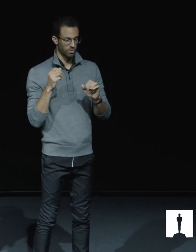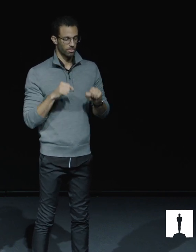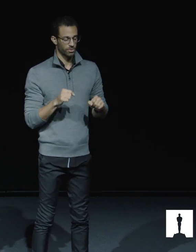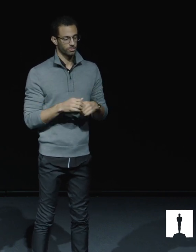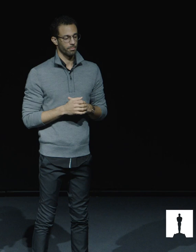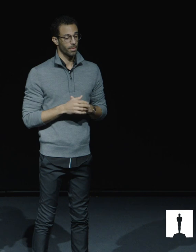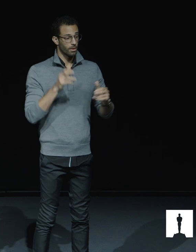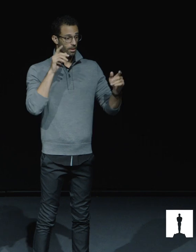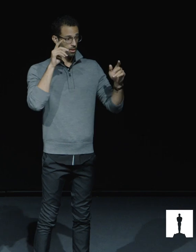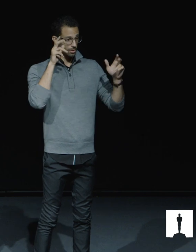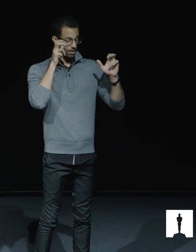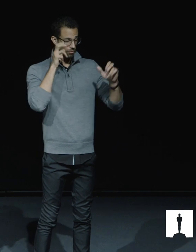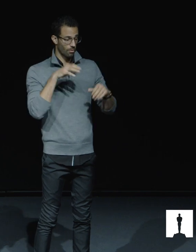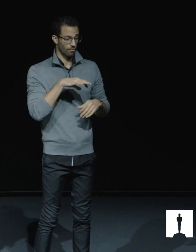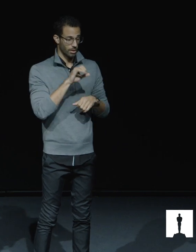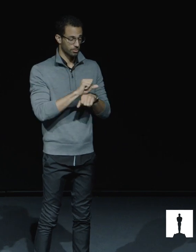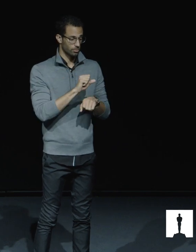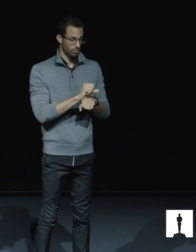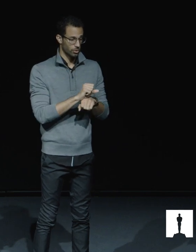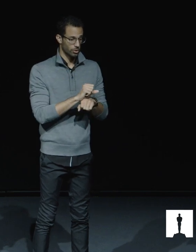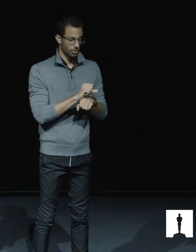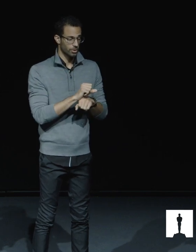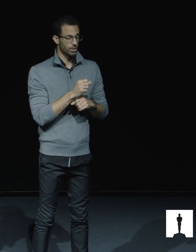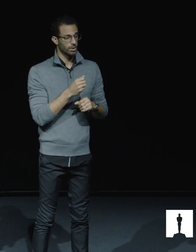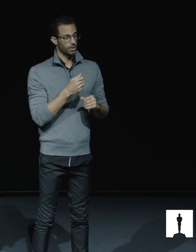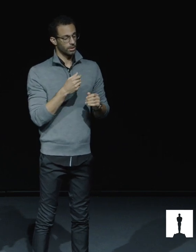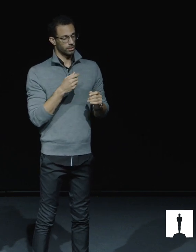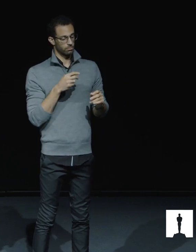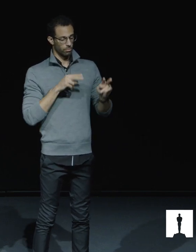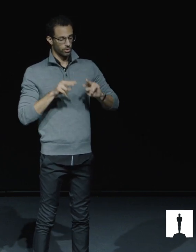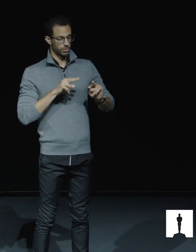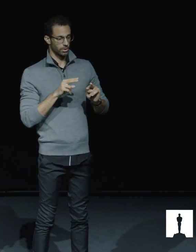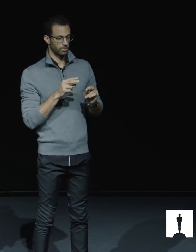text because Baldwin scripting across the personal in the analytic comes to stir inquiry